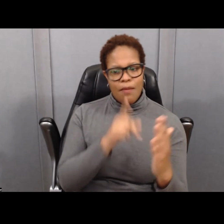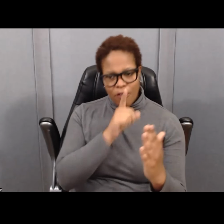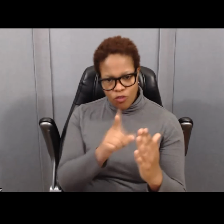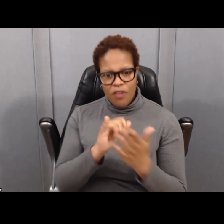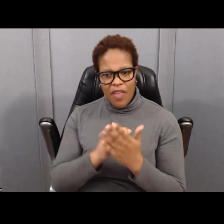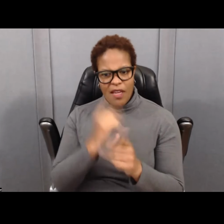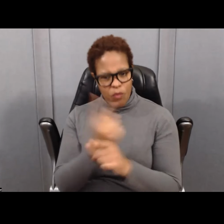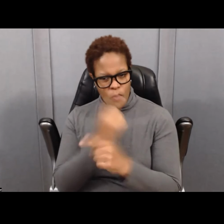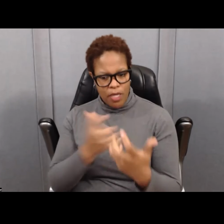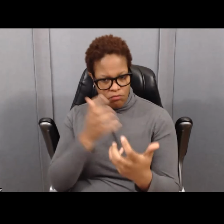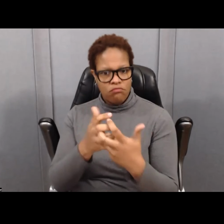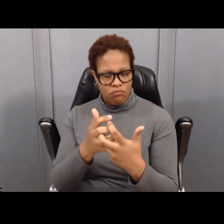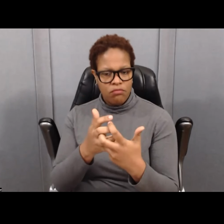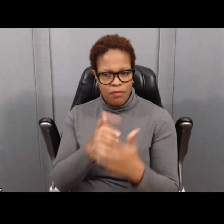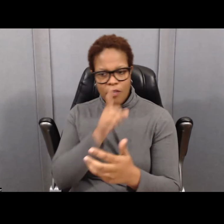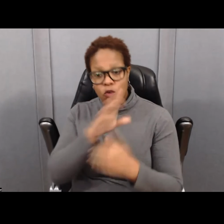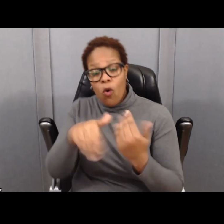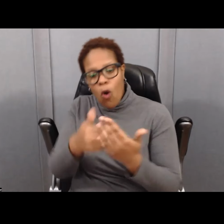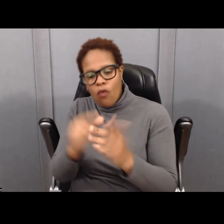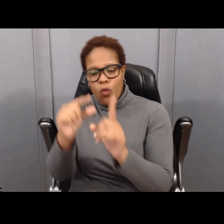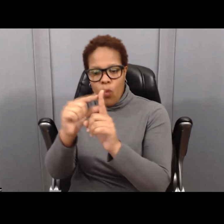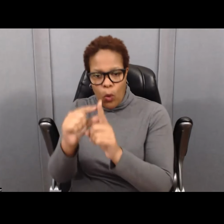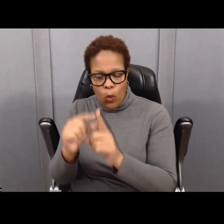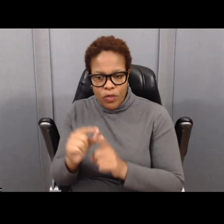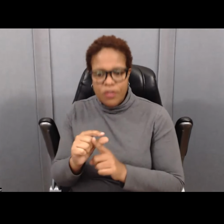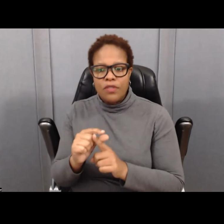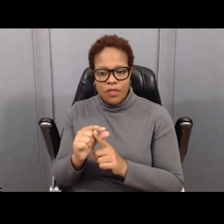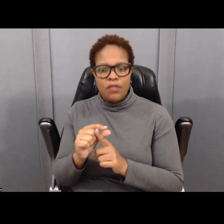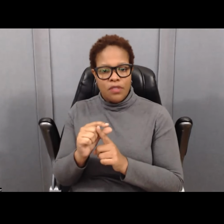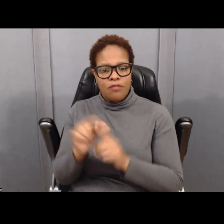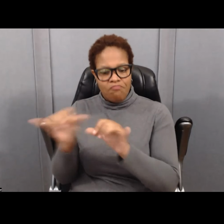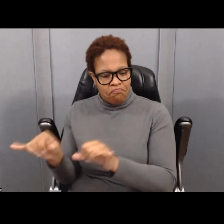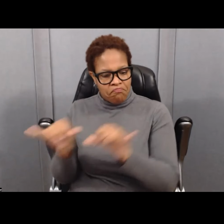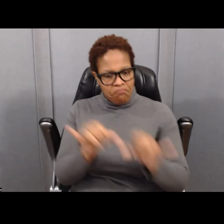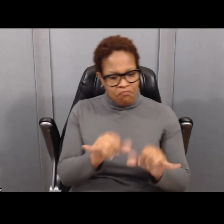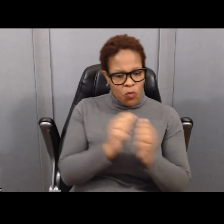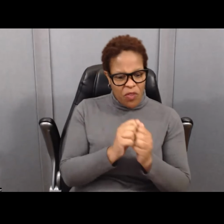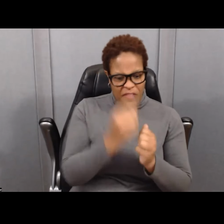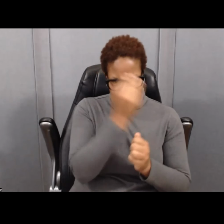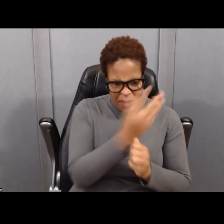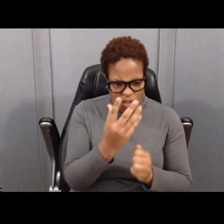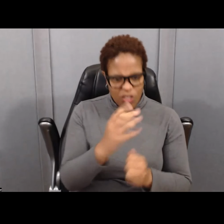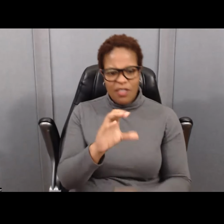as well as making sure all the words are fitting the content, fitting the rating, and all of that type of thing.